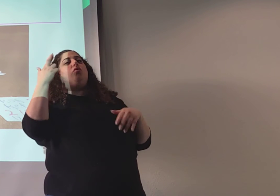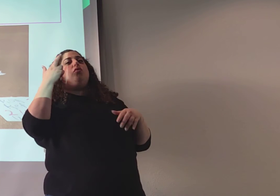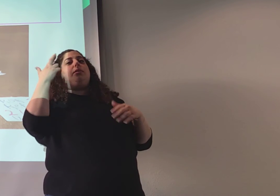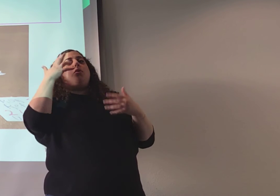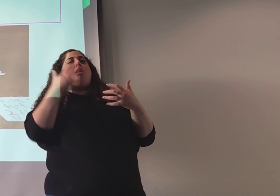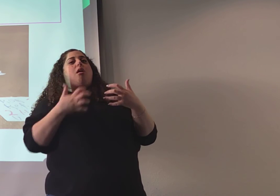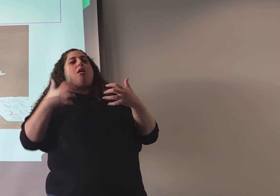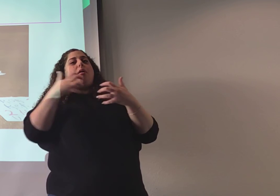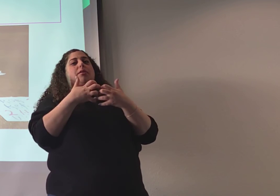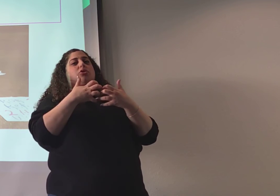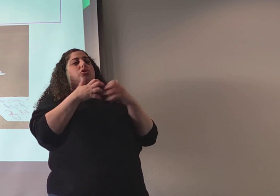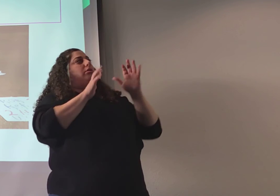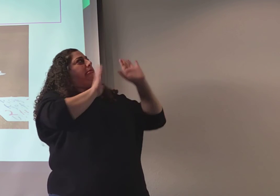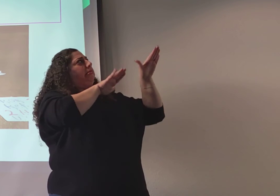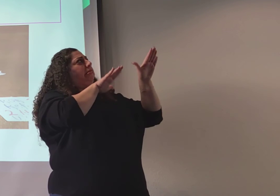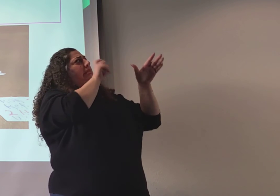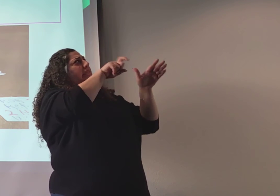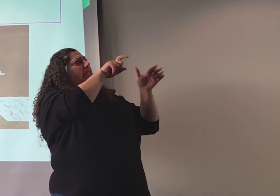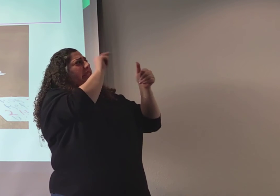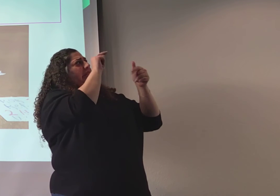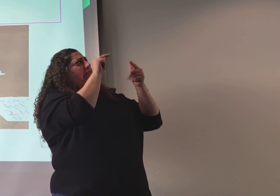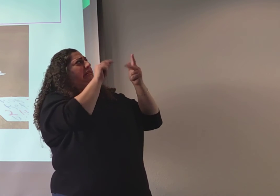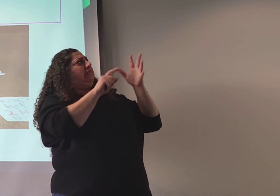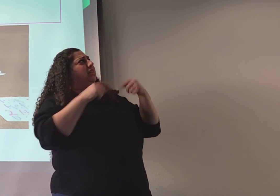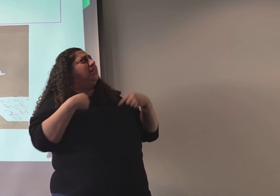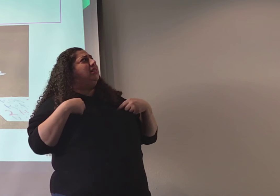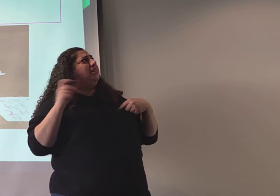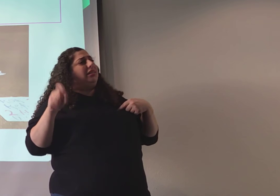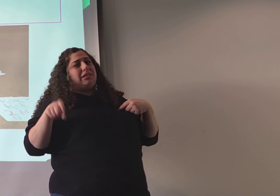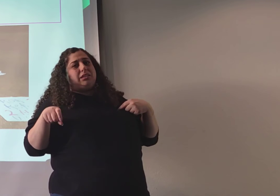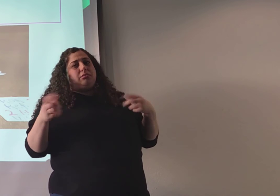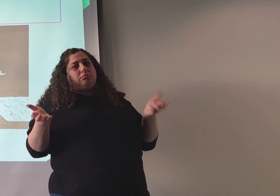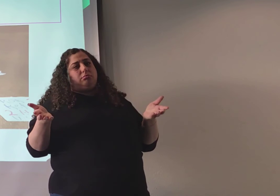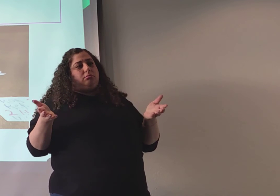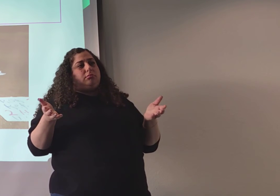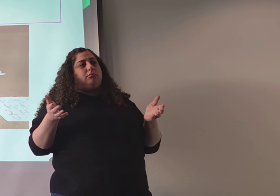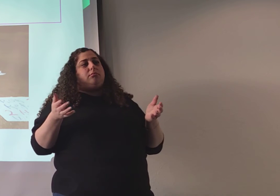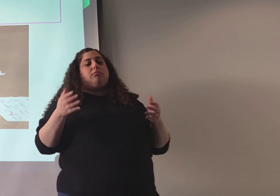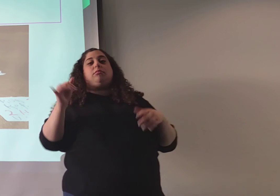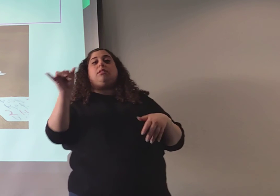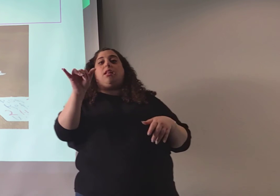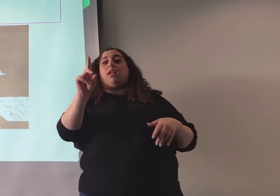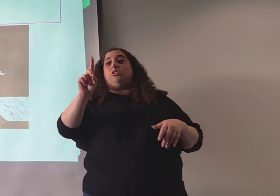for example, a dog was needed related to a disability, that's a request that it's going